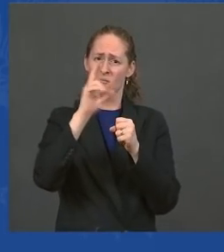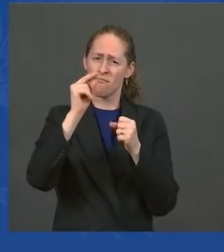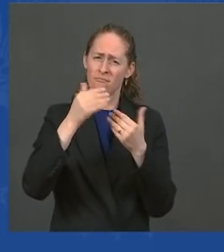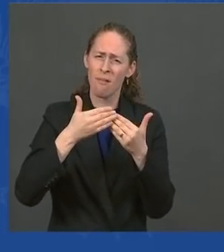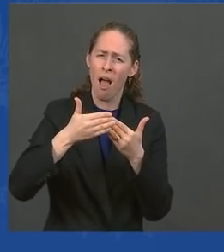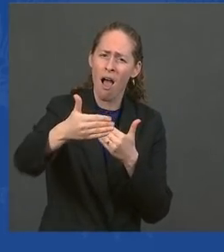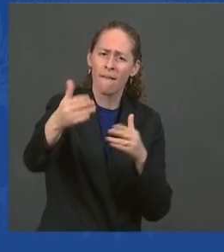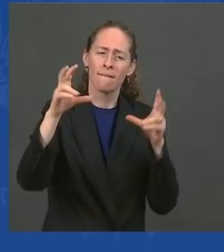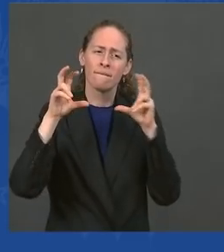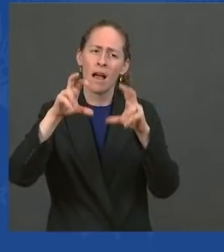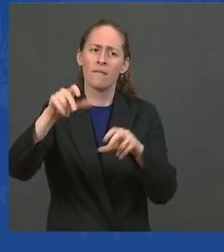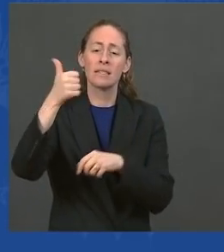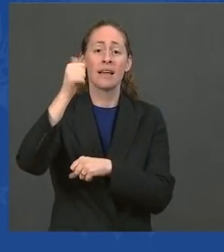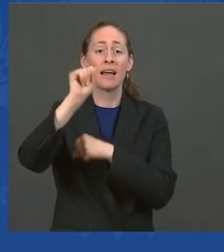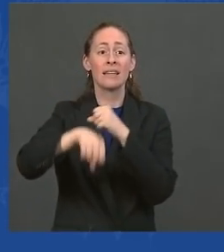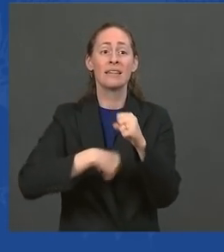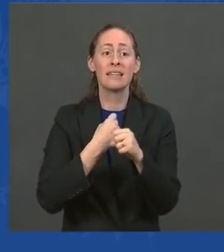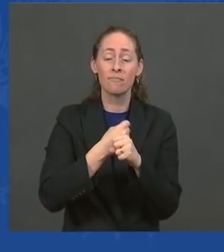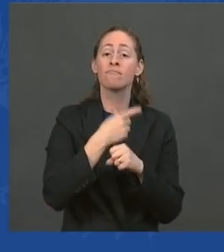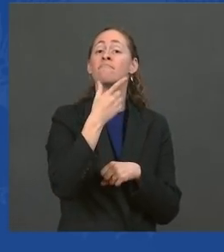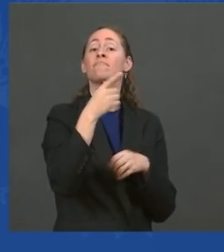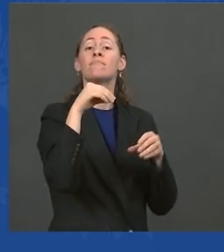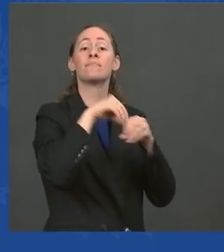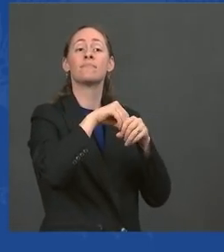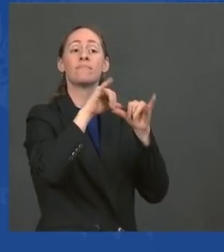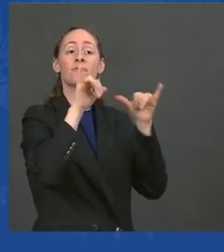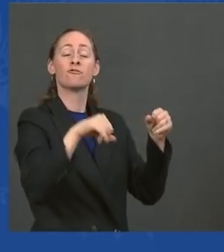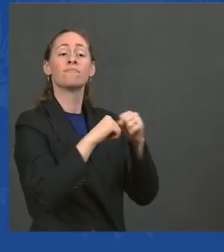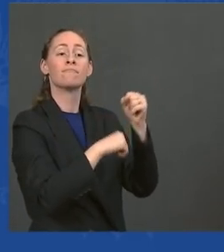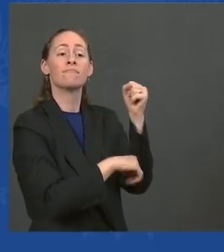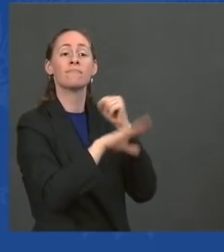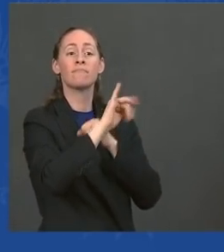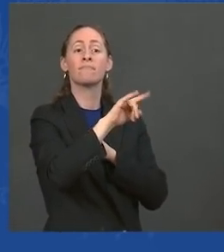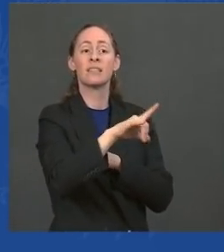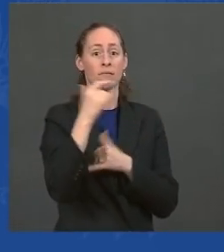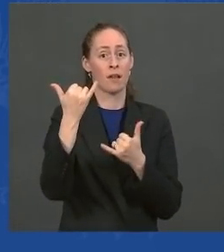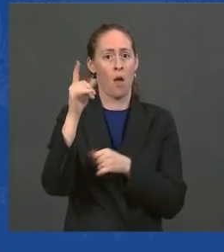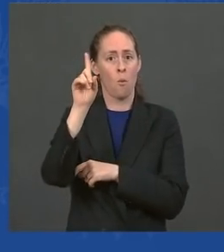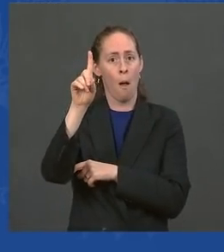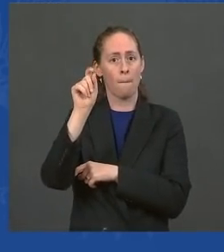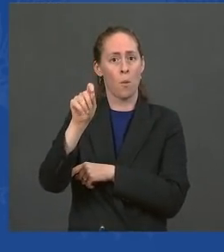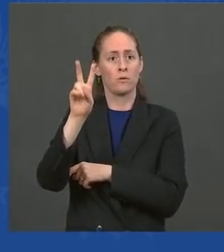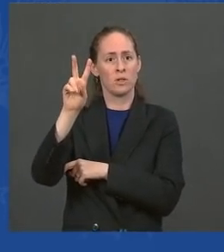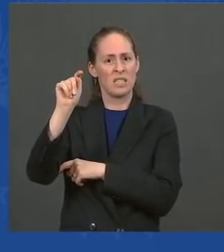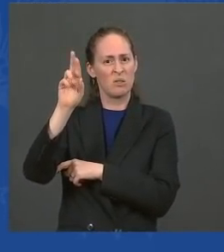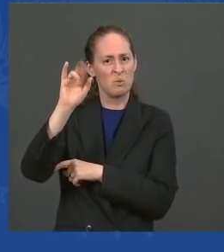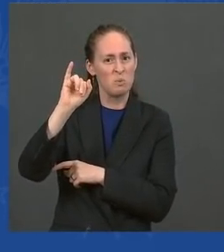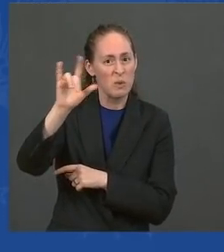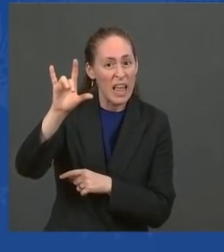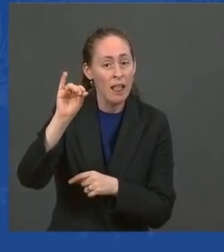it's described as a $1.2 trillion bill. What that means is that of all those investments in roads,